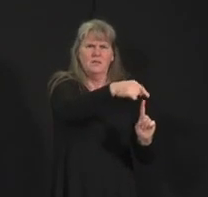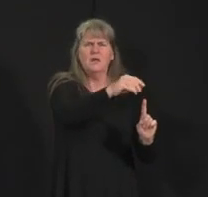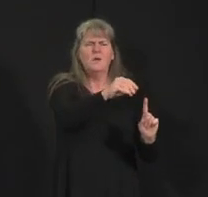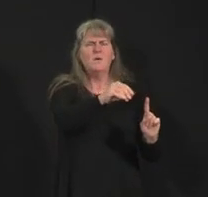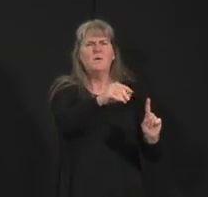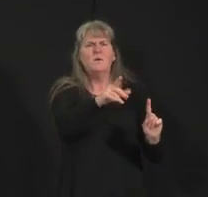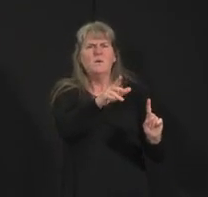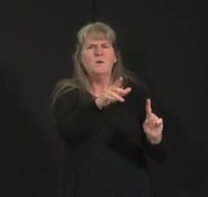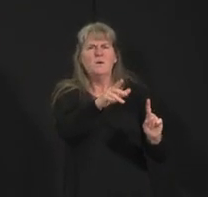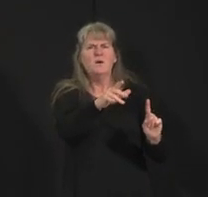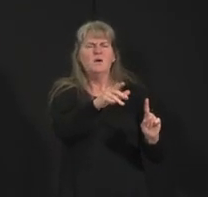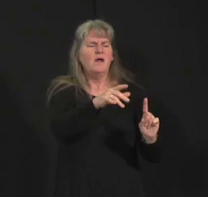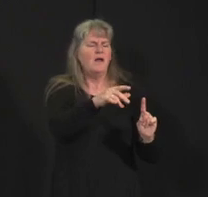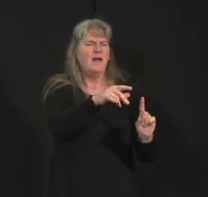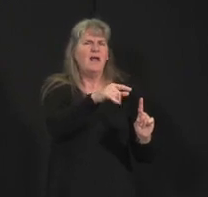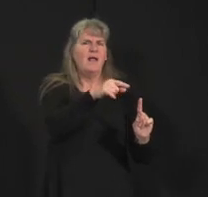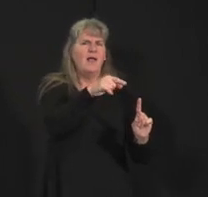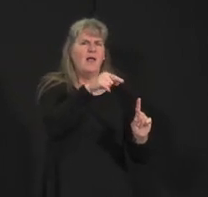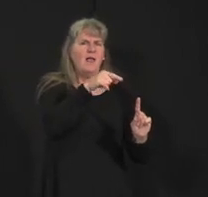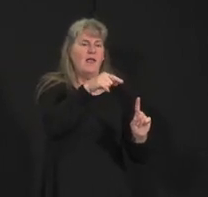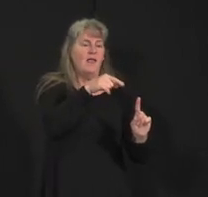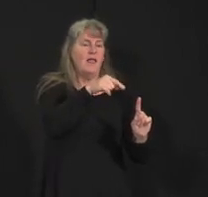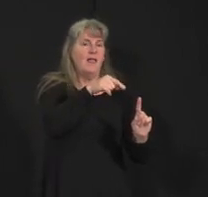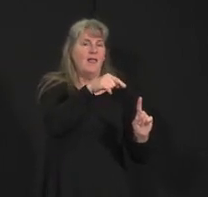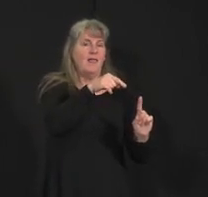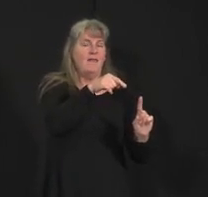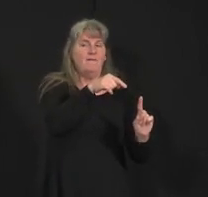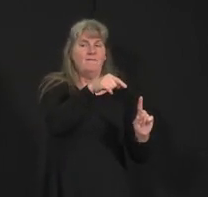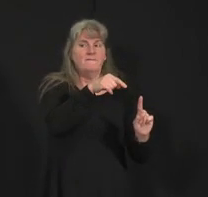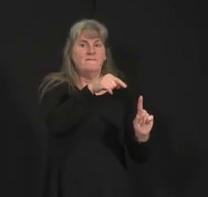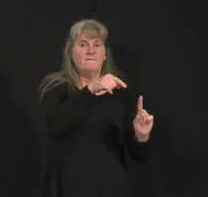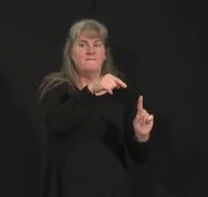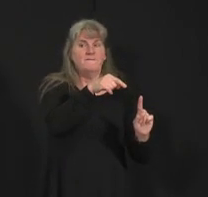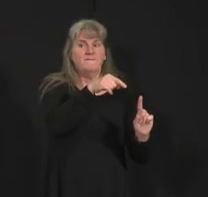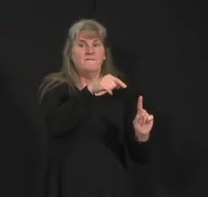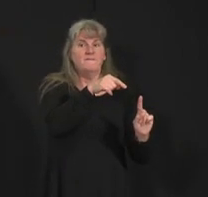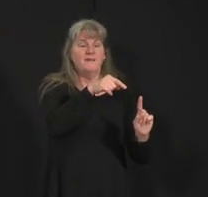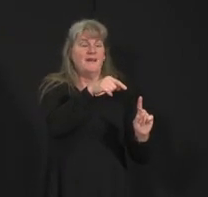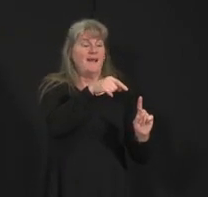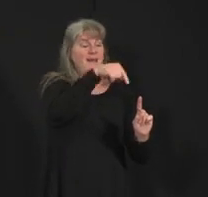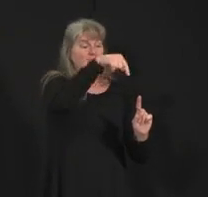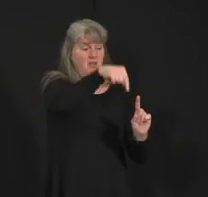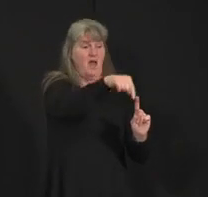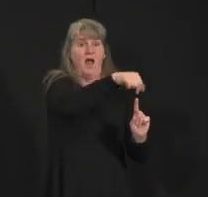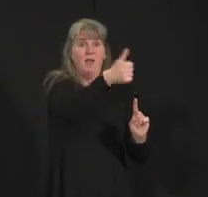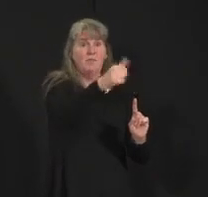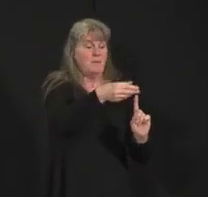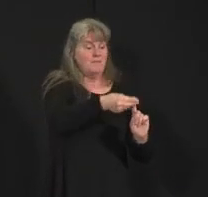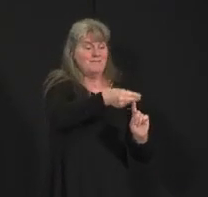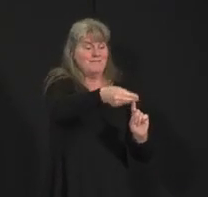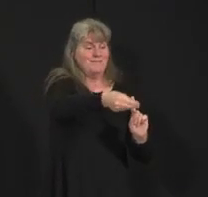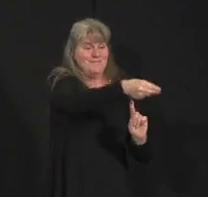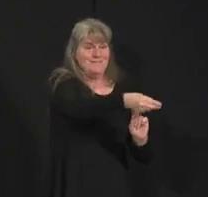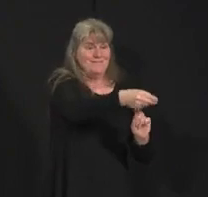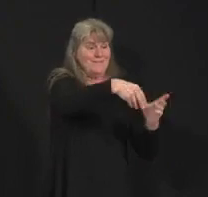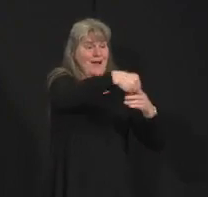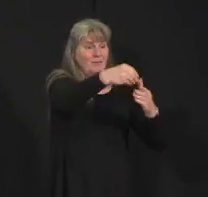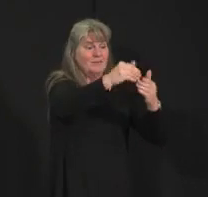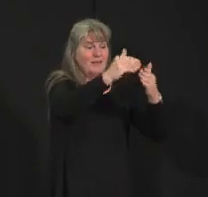not a contact with international travel outside of the household. That is why we are calling it